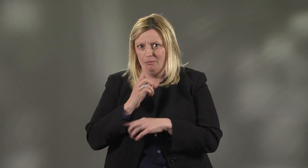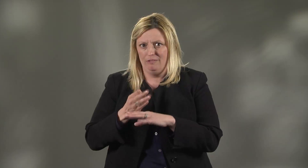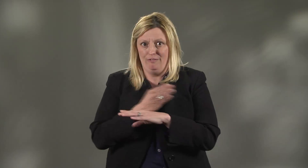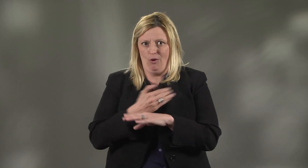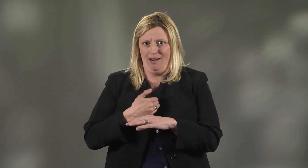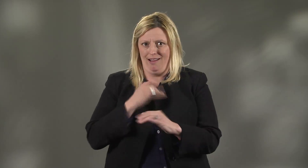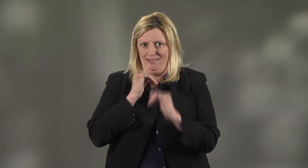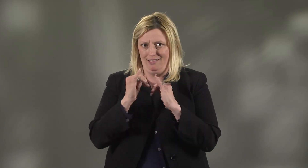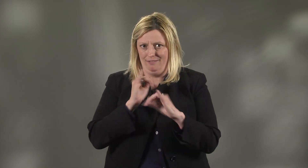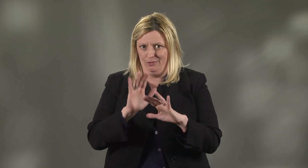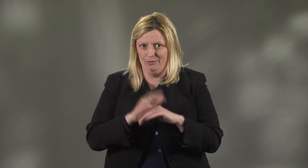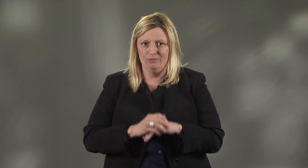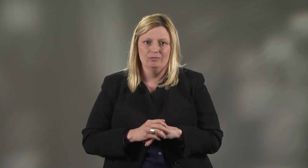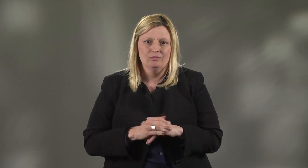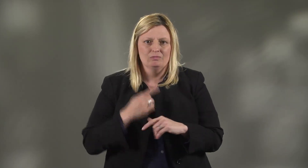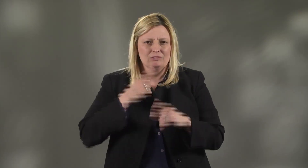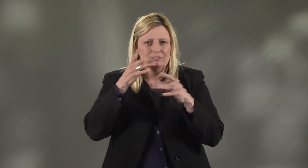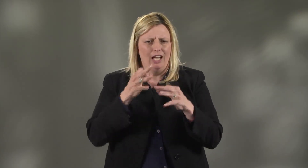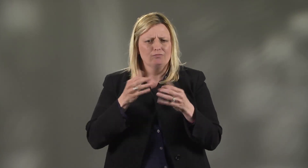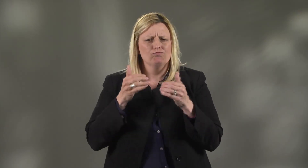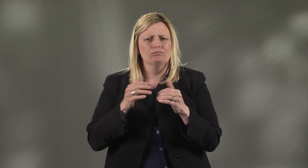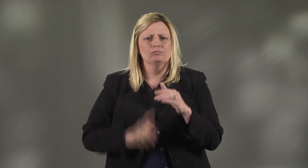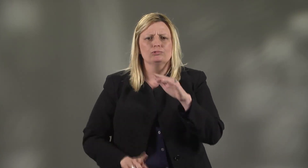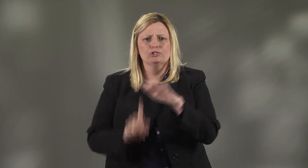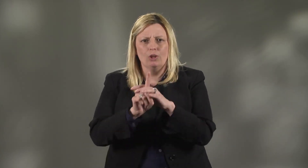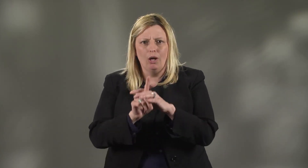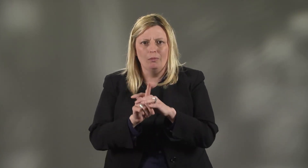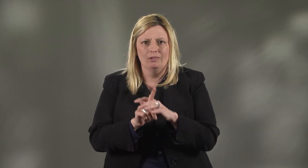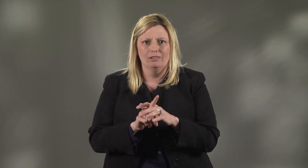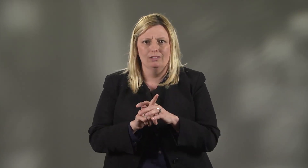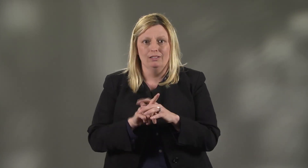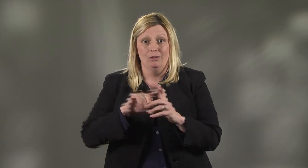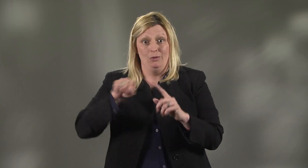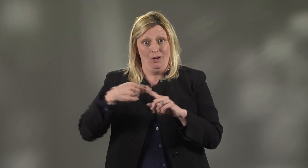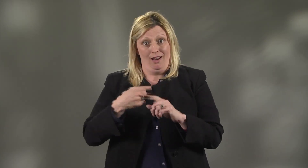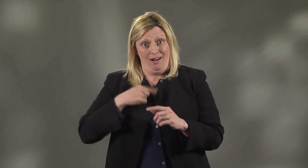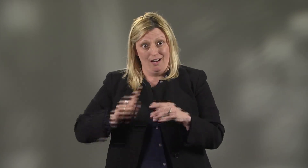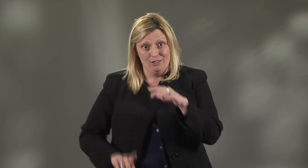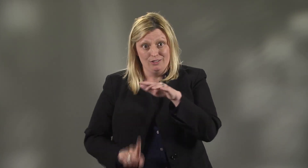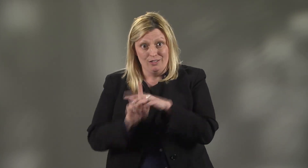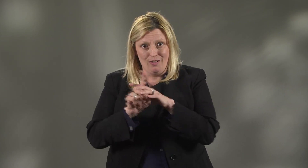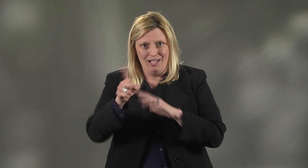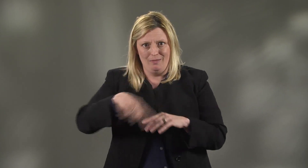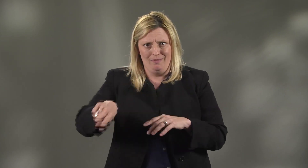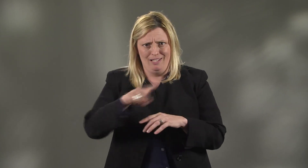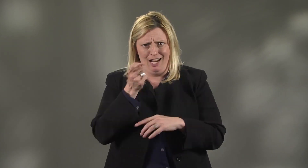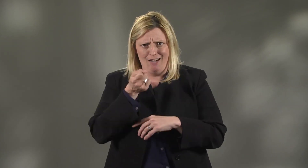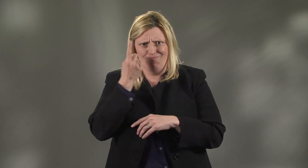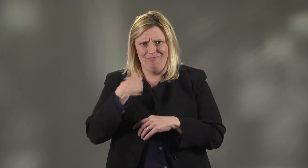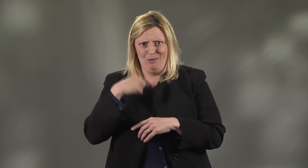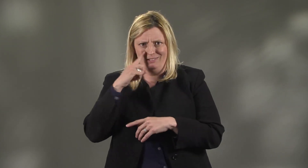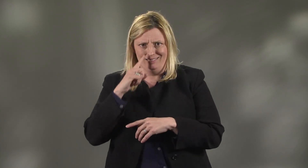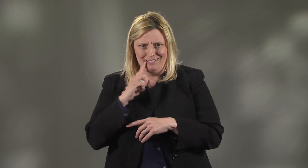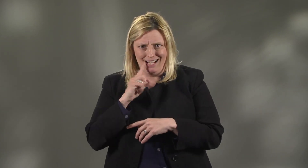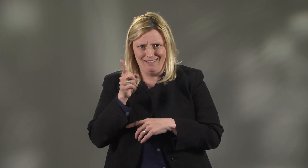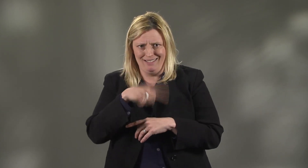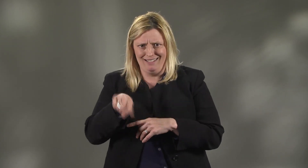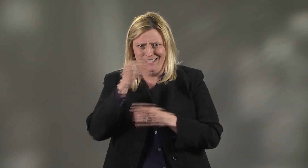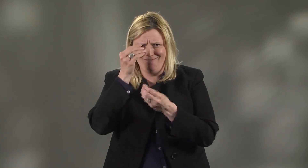before I had the interview. I decided to just show up as I was, but when I showed up, they realized I was deaf